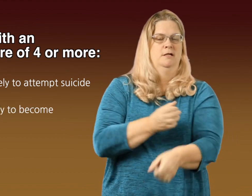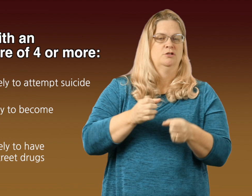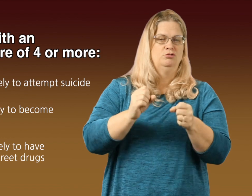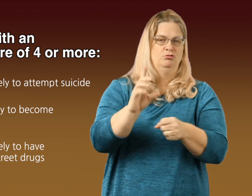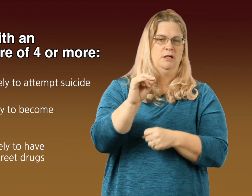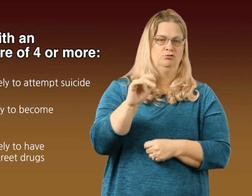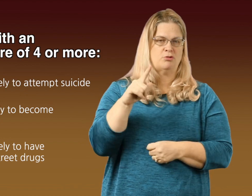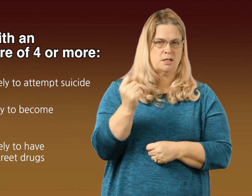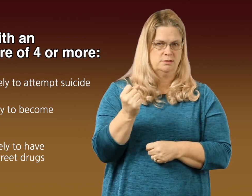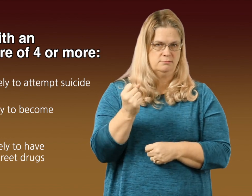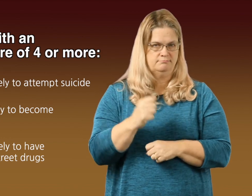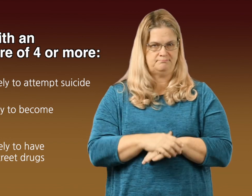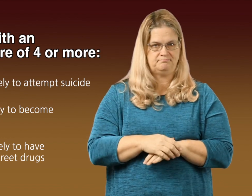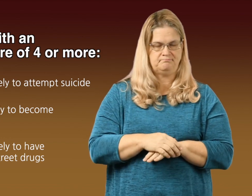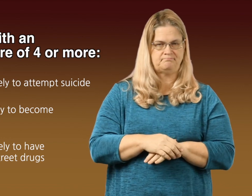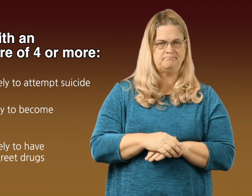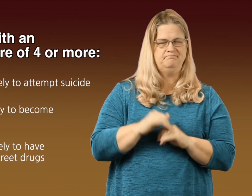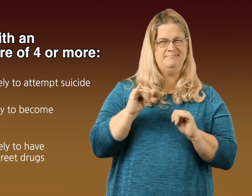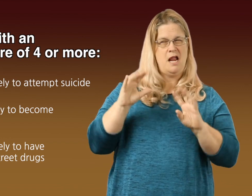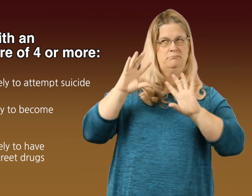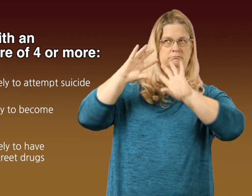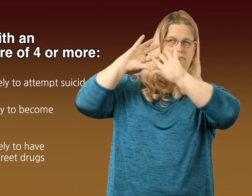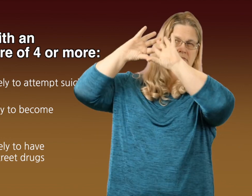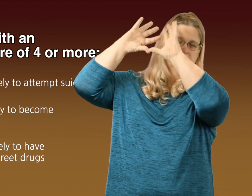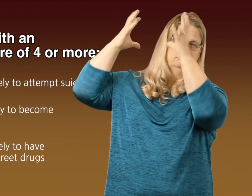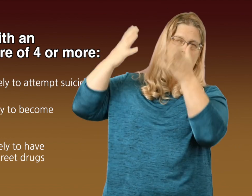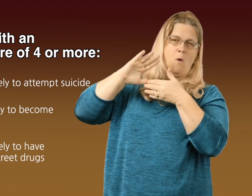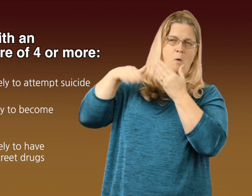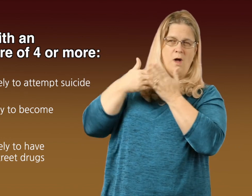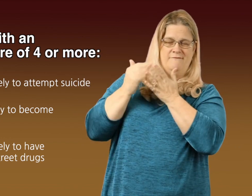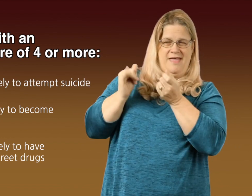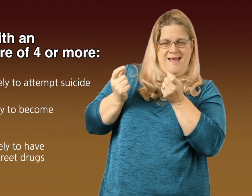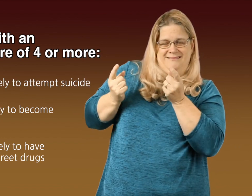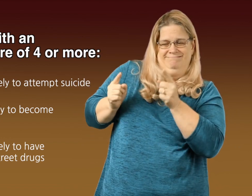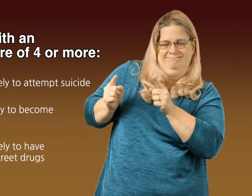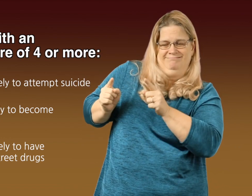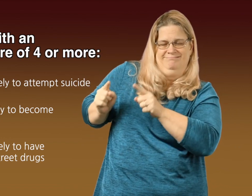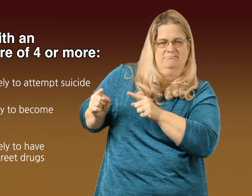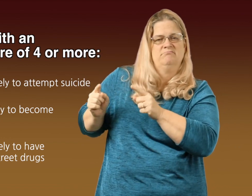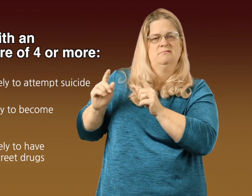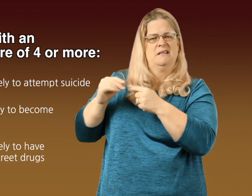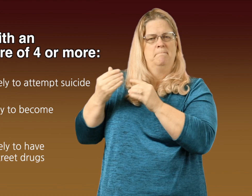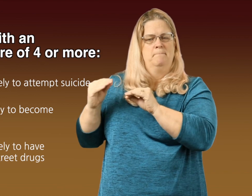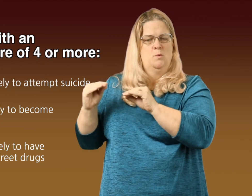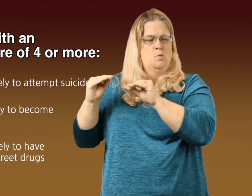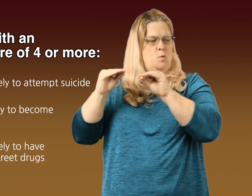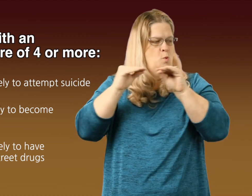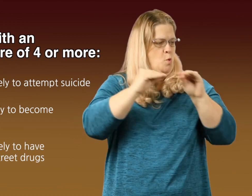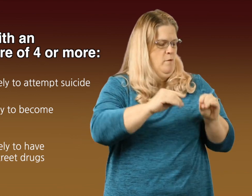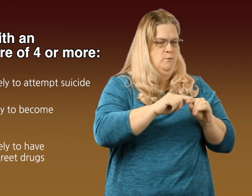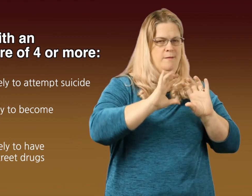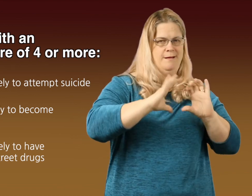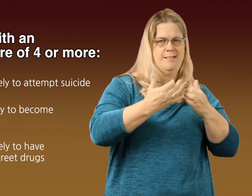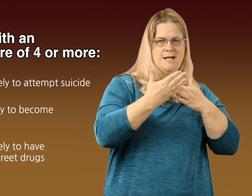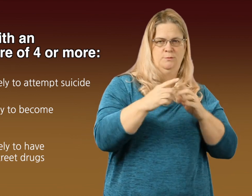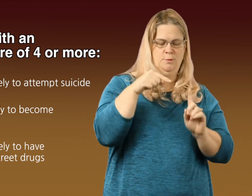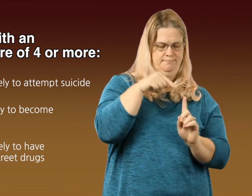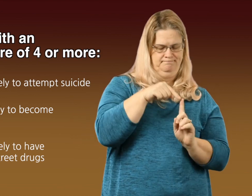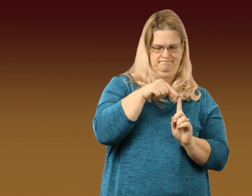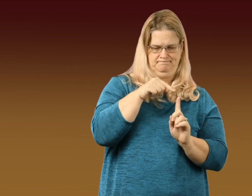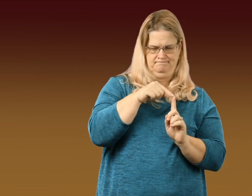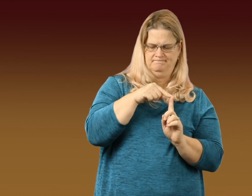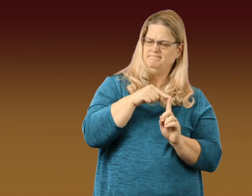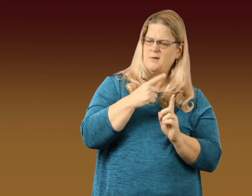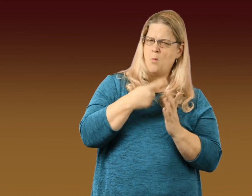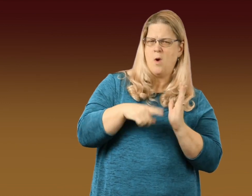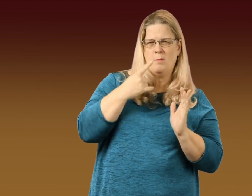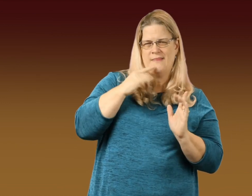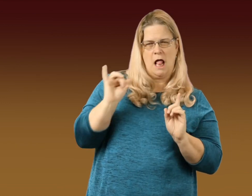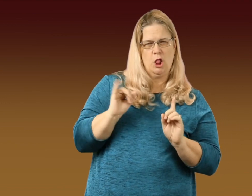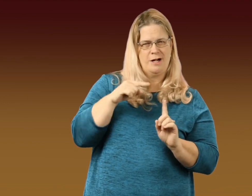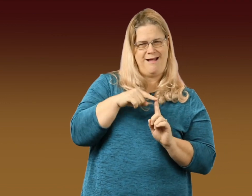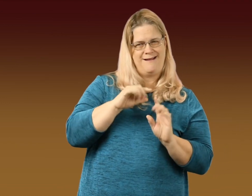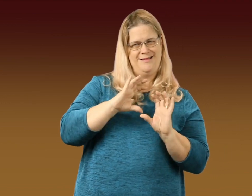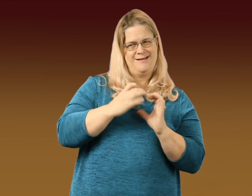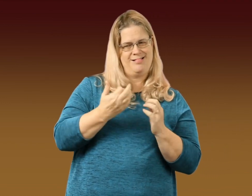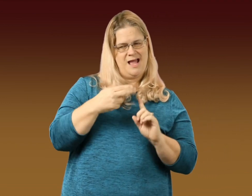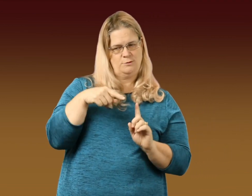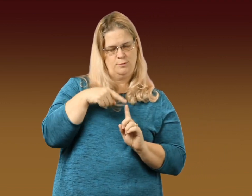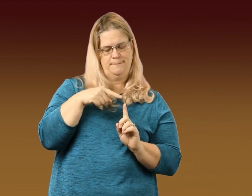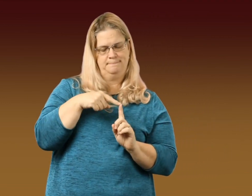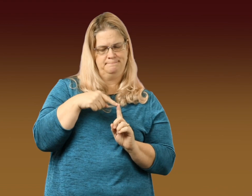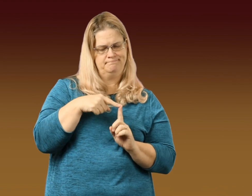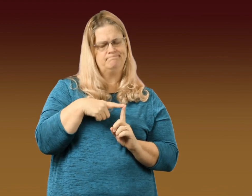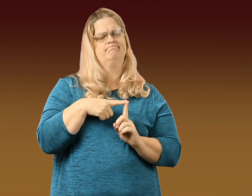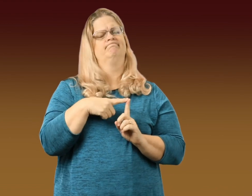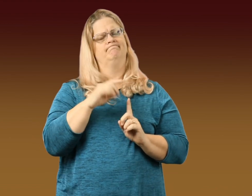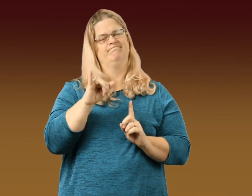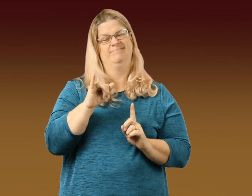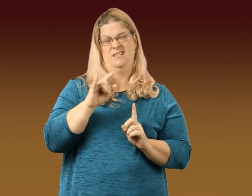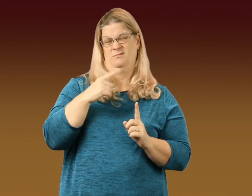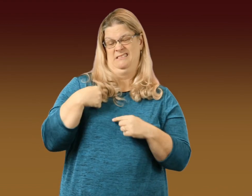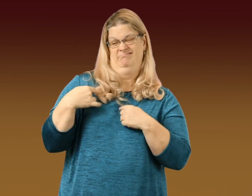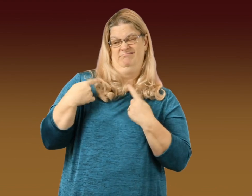All of that being said, now let's move on to the classroom, and what that looks like there.